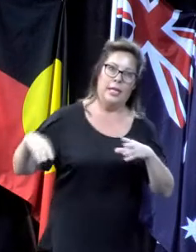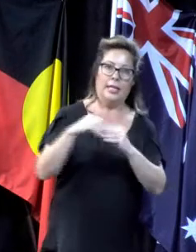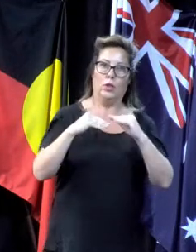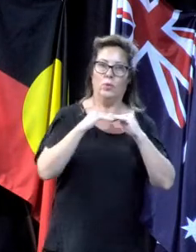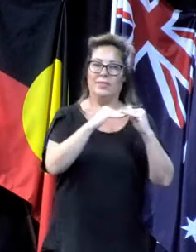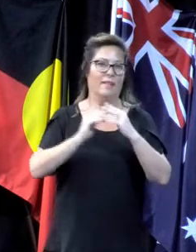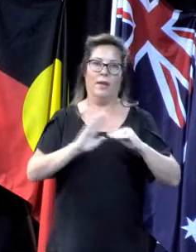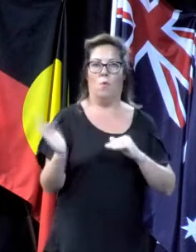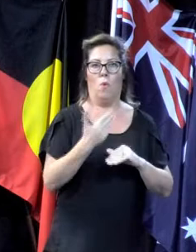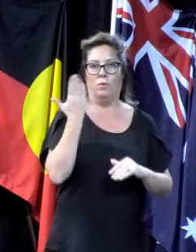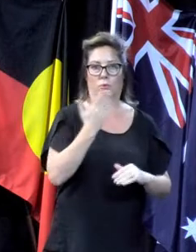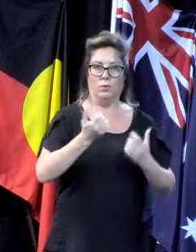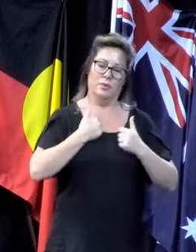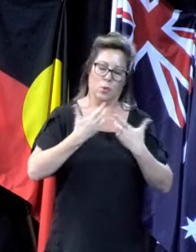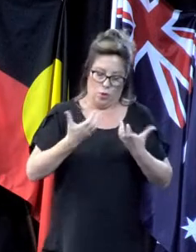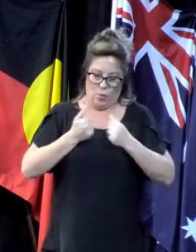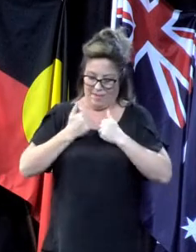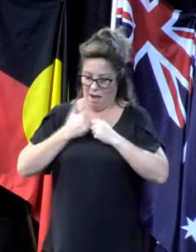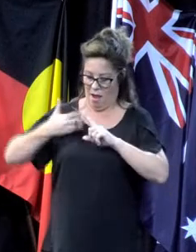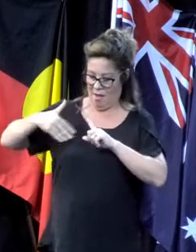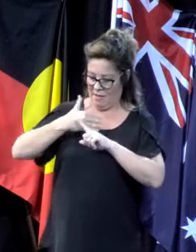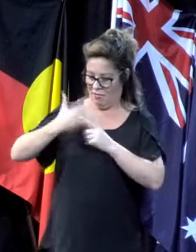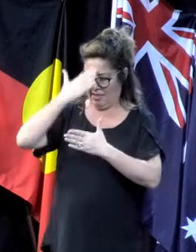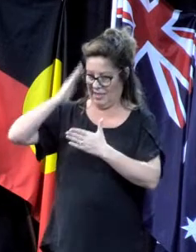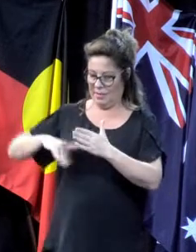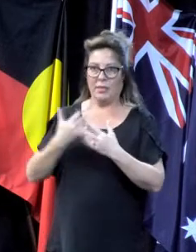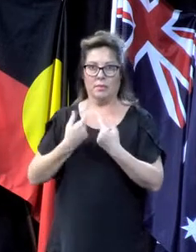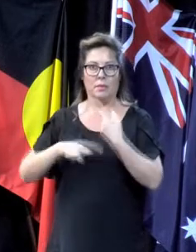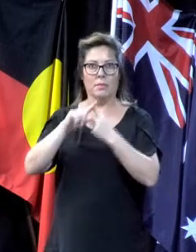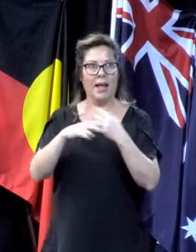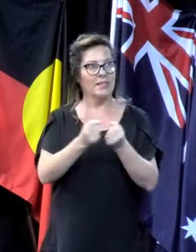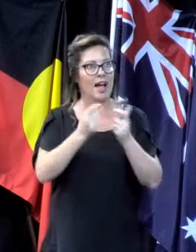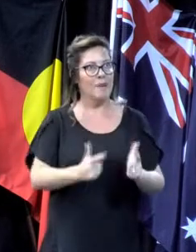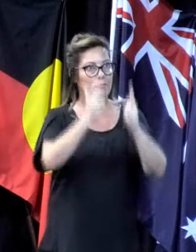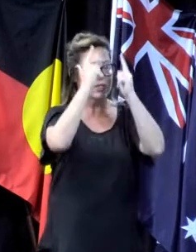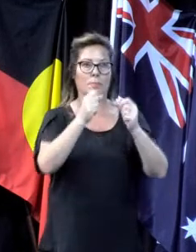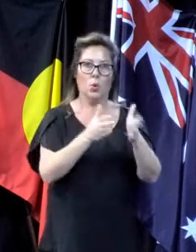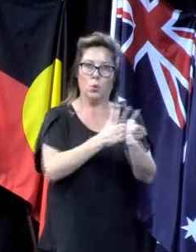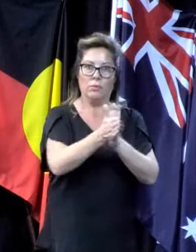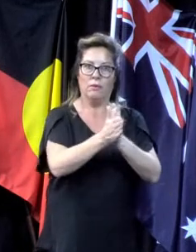So, coming with that background and having a principal that was saying, "Yes, we wanna do that work,"